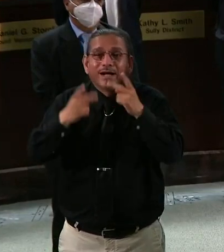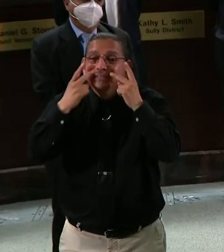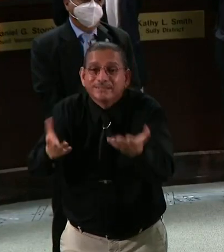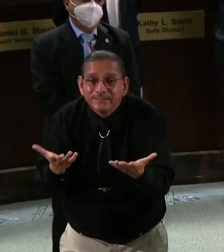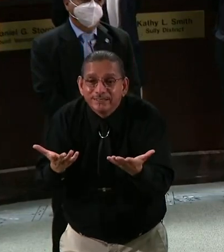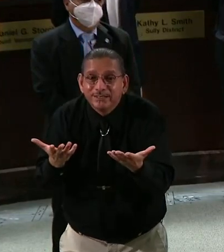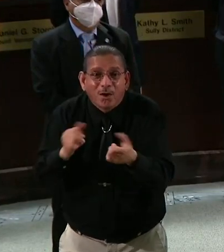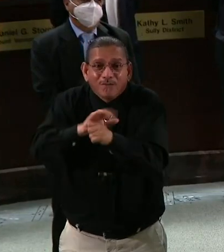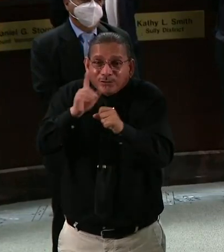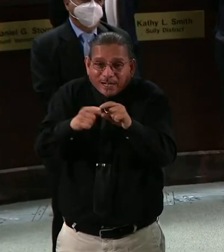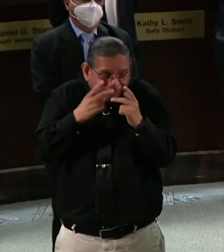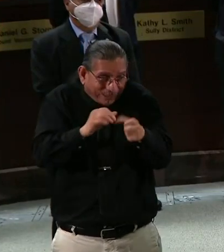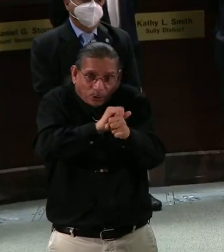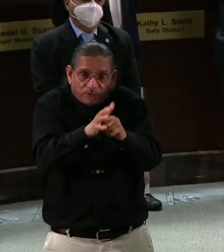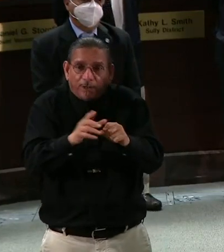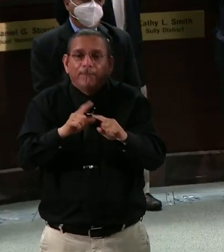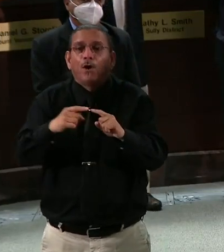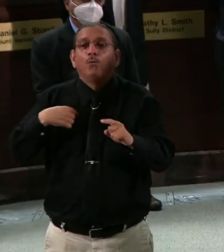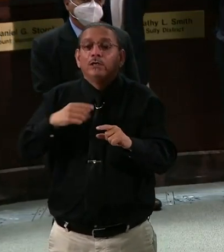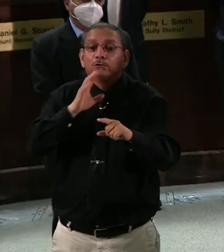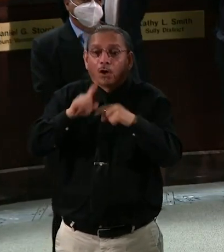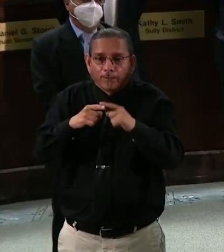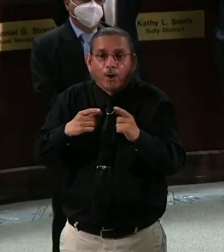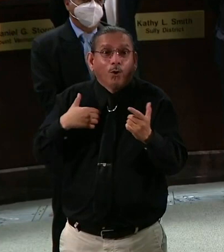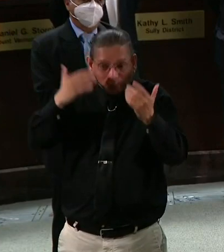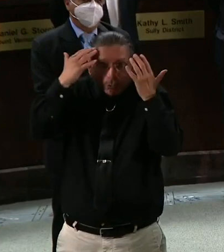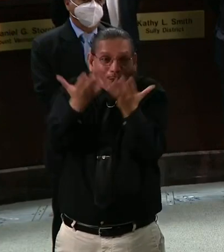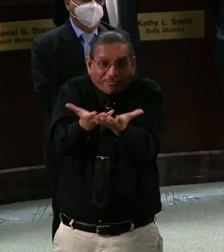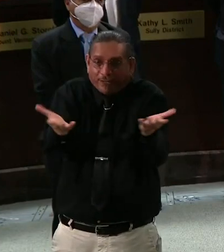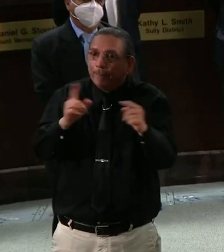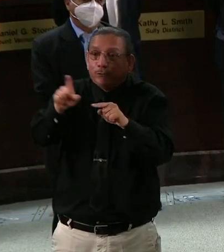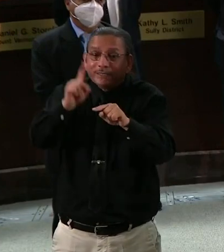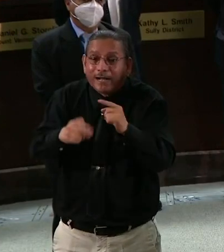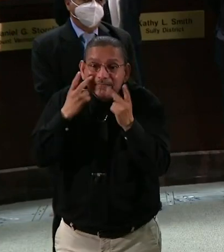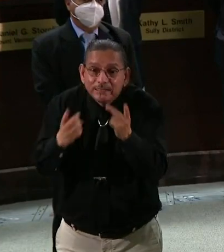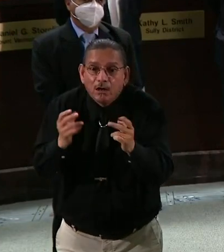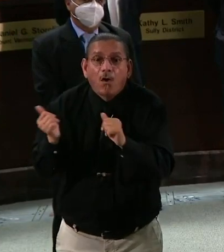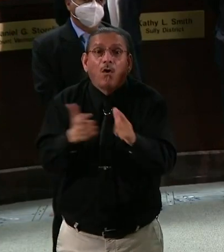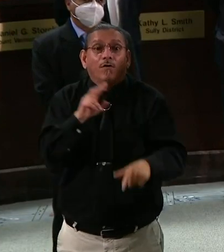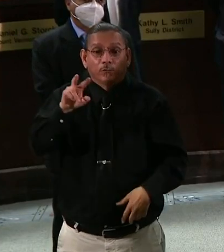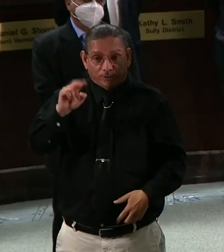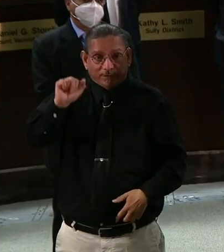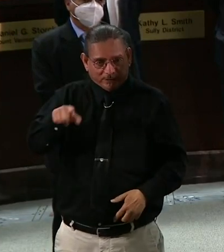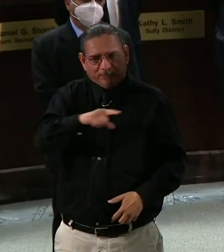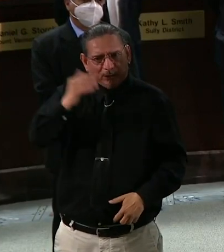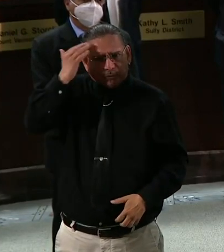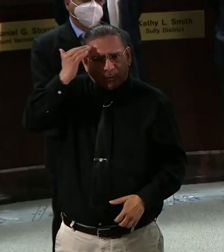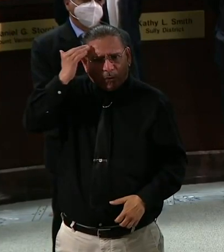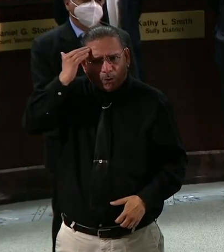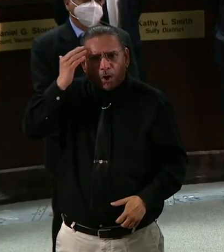CHALLENGE FOR PEOPLE IN THE COUNTRY YOU SEE VIRUS WE TALK ABOUT IT WE KNOW WHAT'S OUT